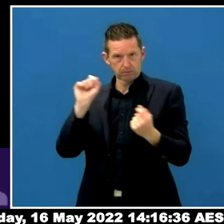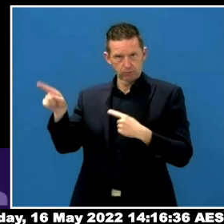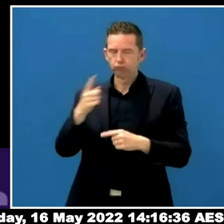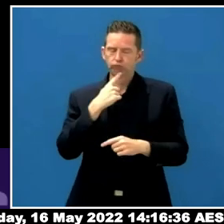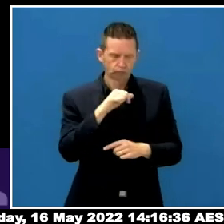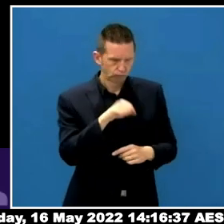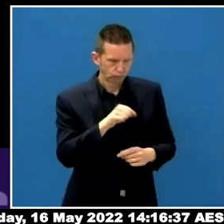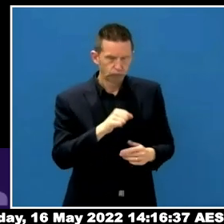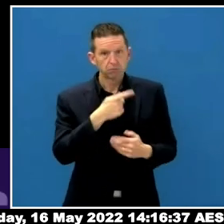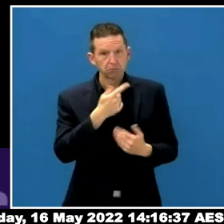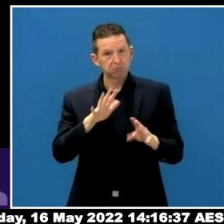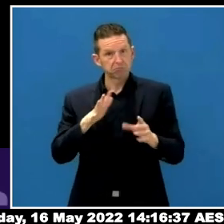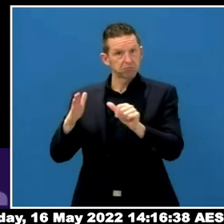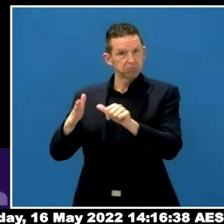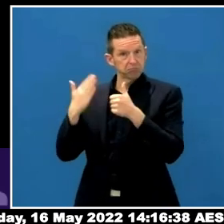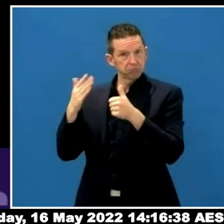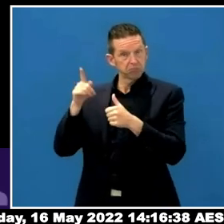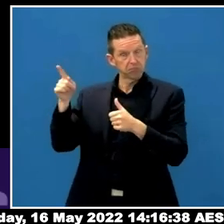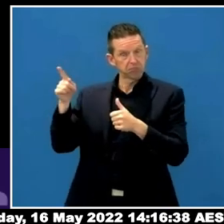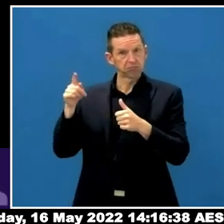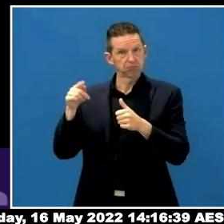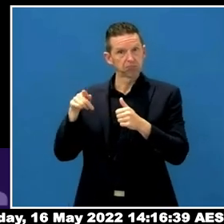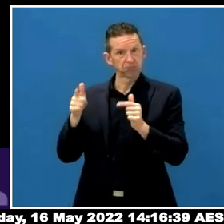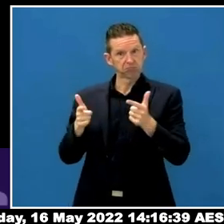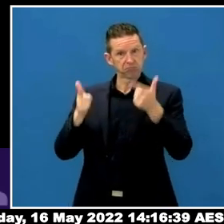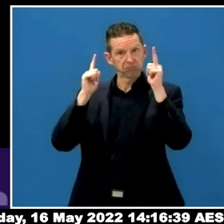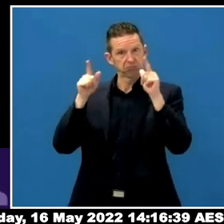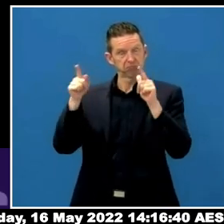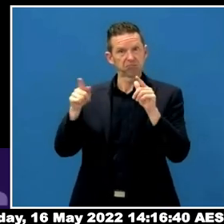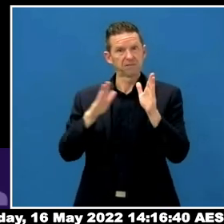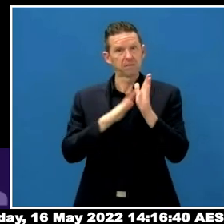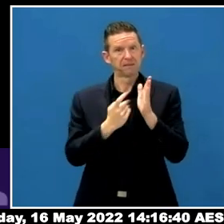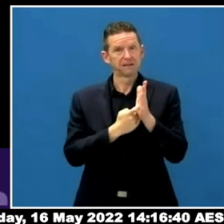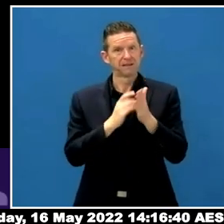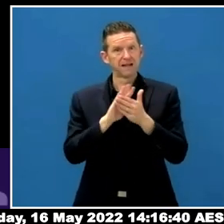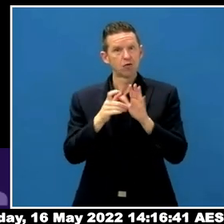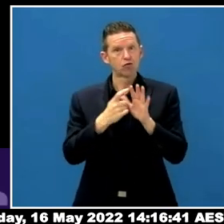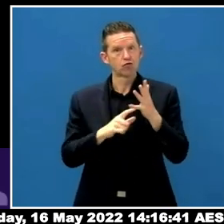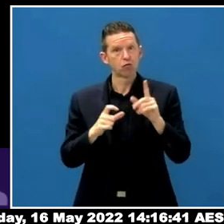No. MR FOGARTY: Right. Sorry, I do.